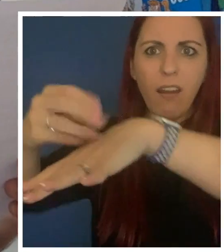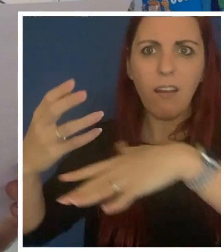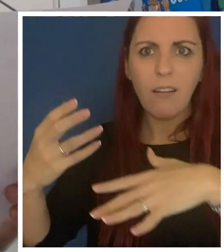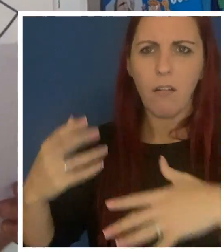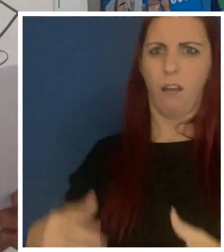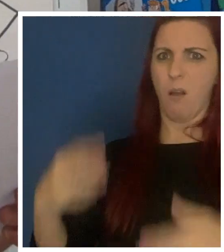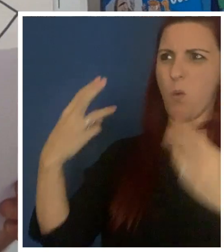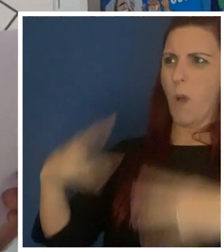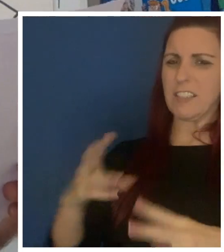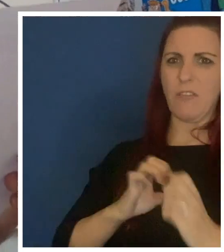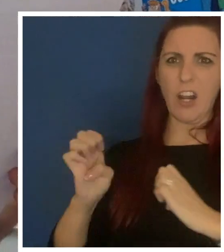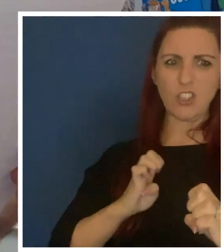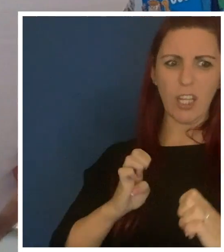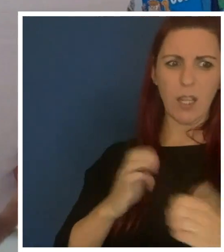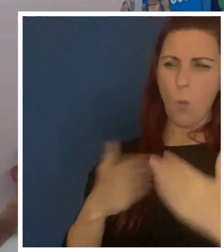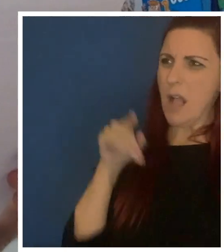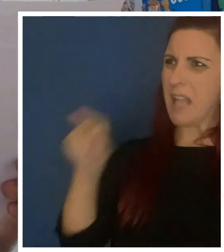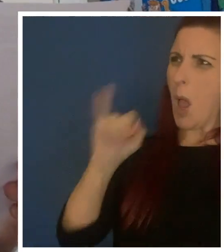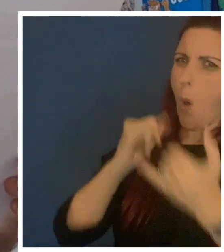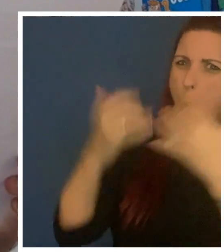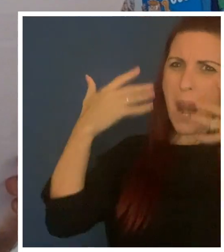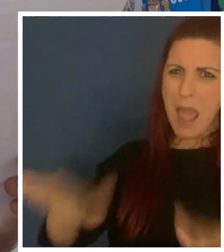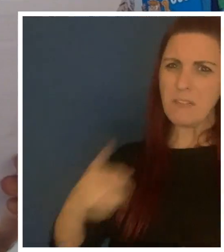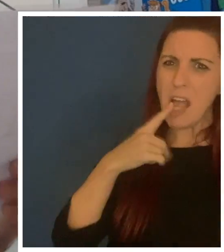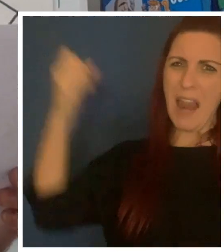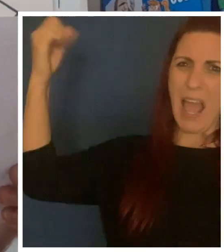'What the...' says Sparkie, 'who left all the lights on?'